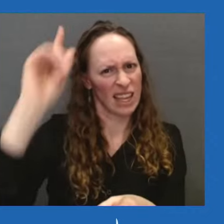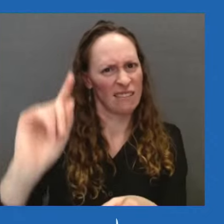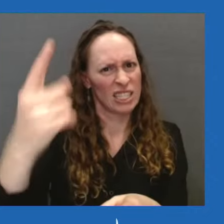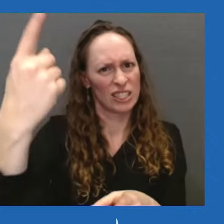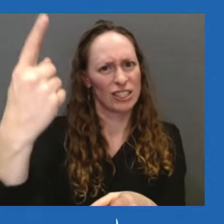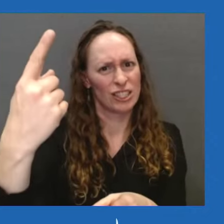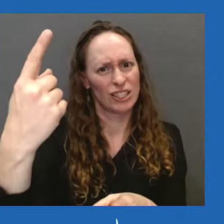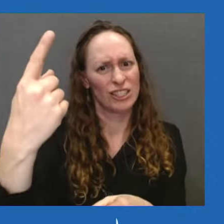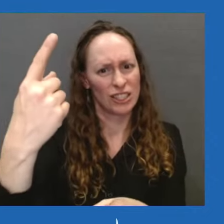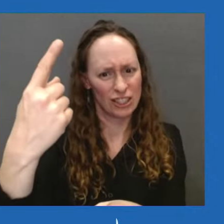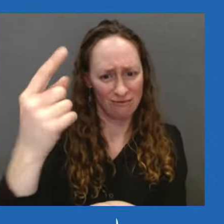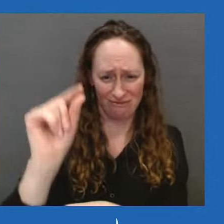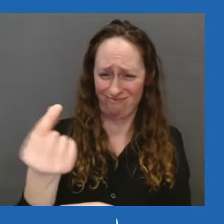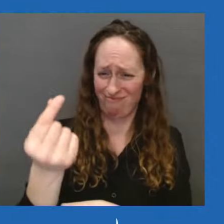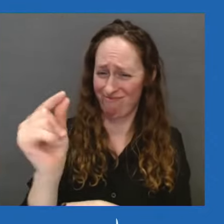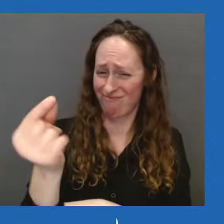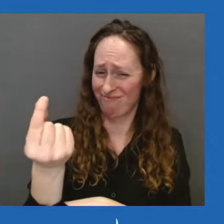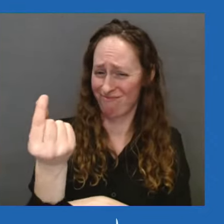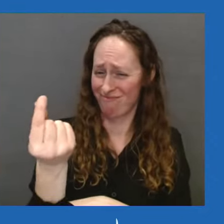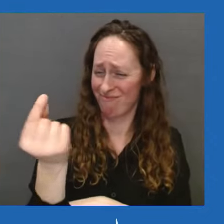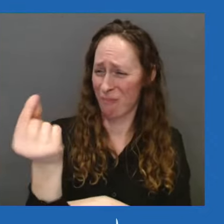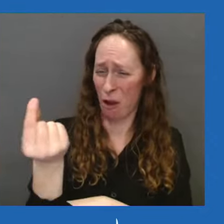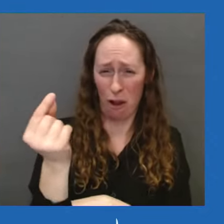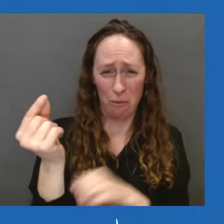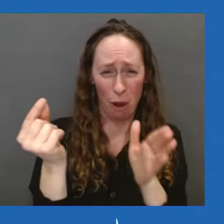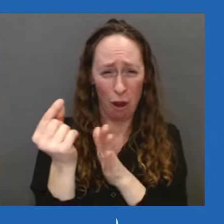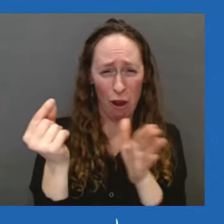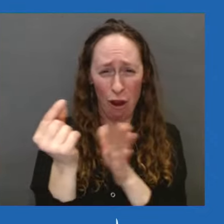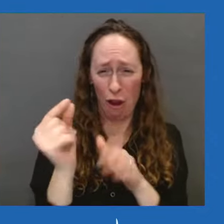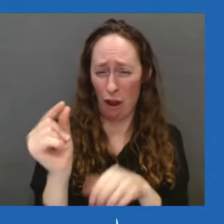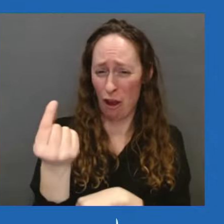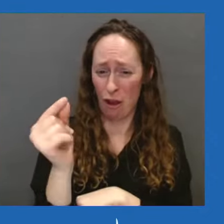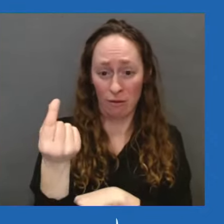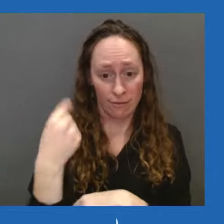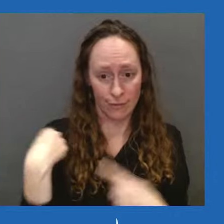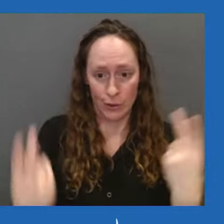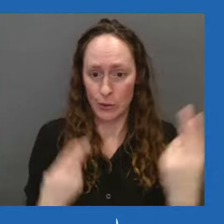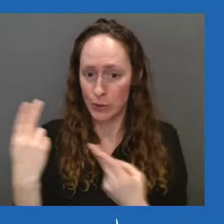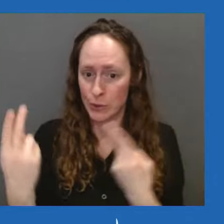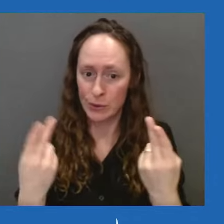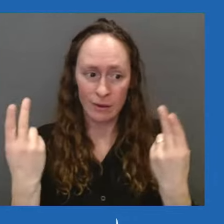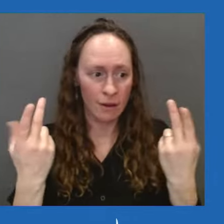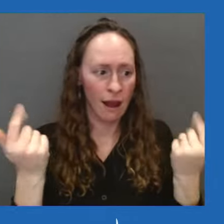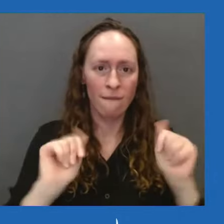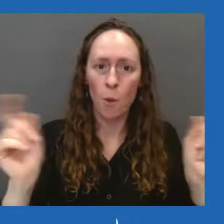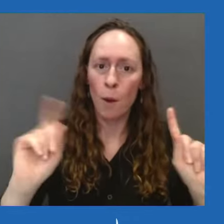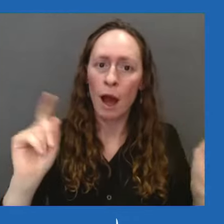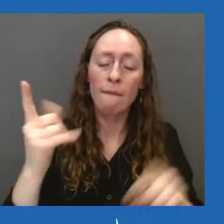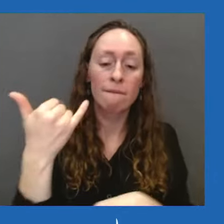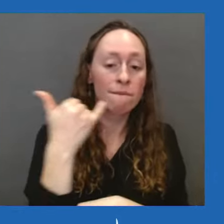that affect nearly everything in our lives, from cellphones to automobiles to refrigerators to advanced weapons systems.